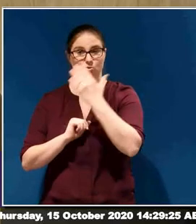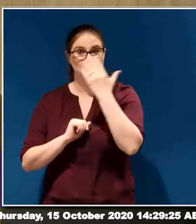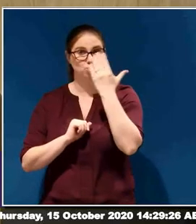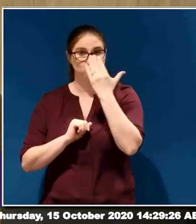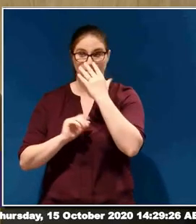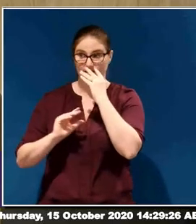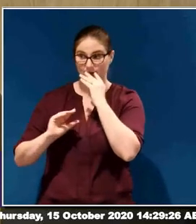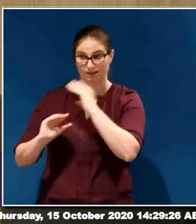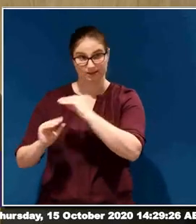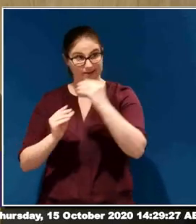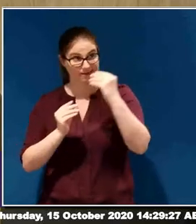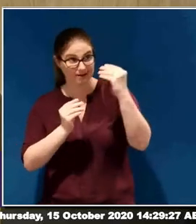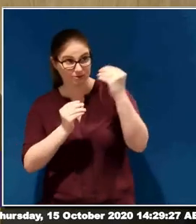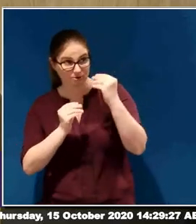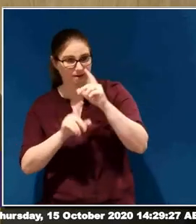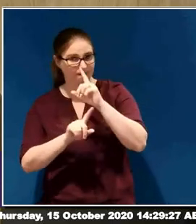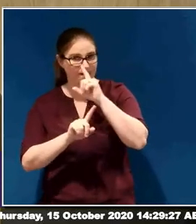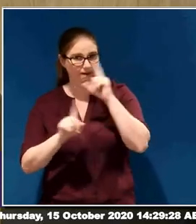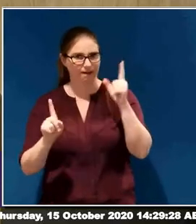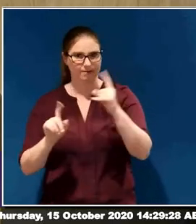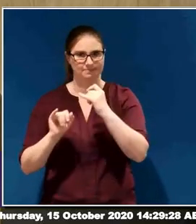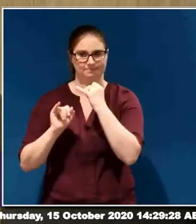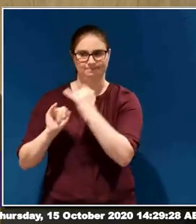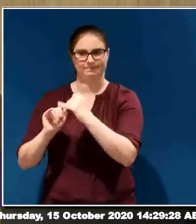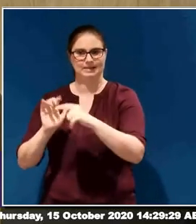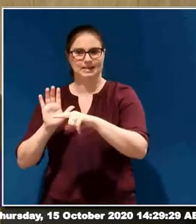That's one of the statements in that policy.